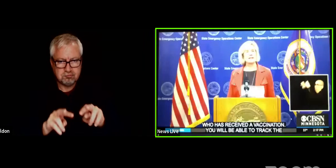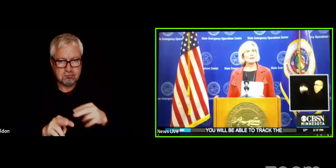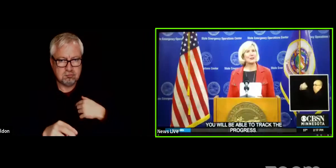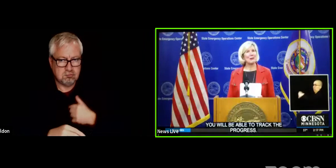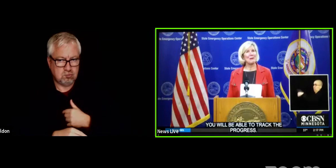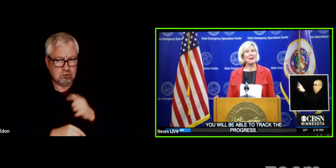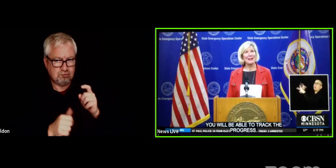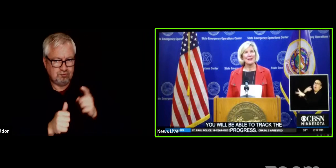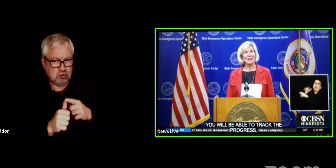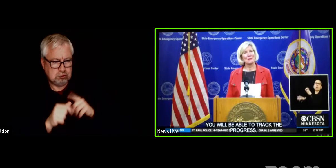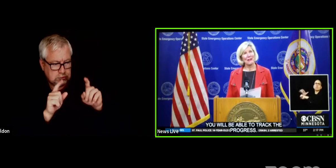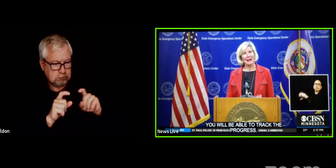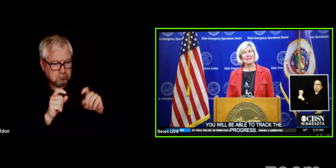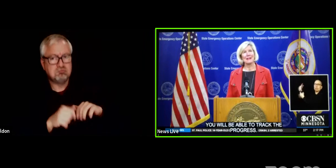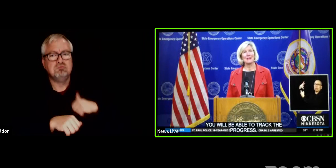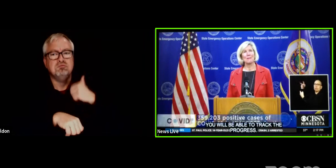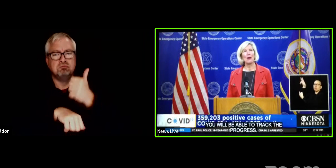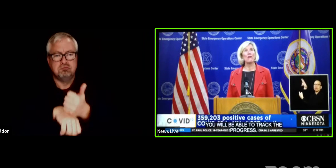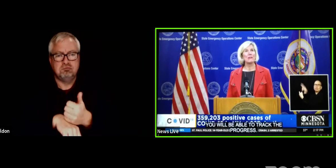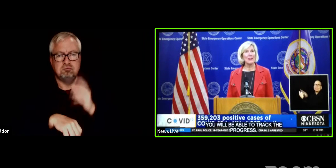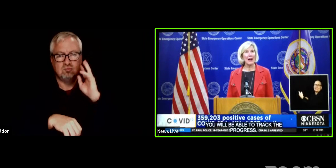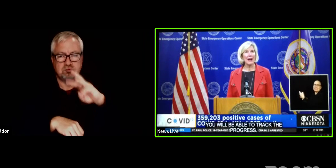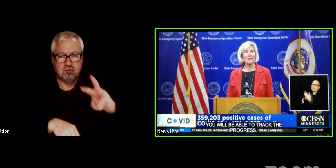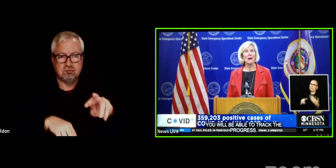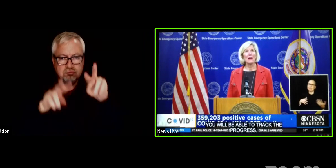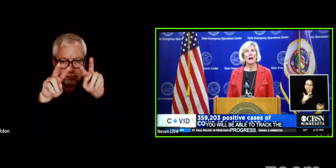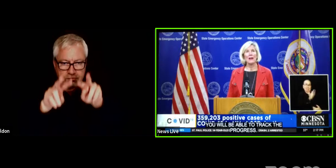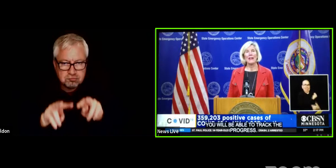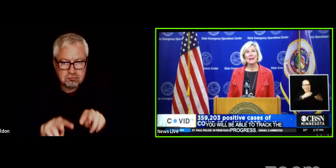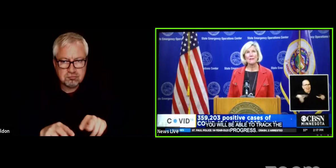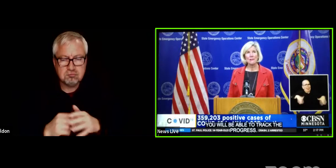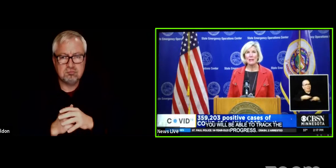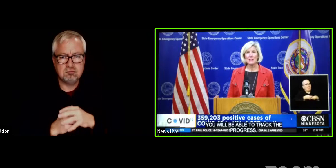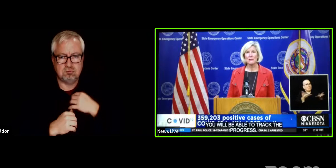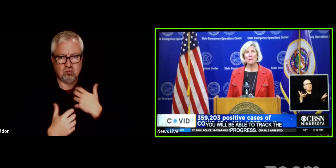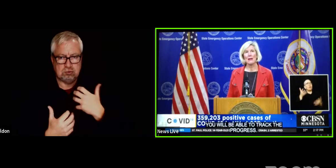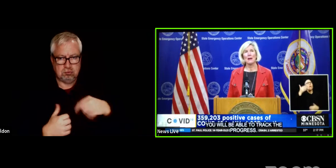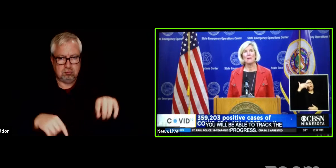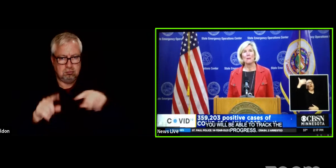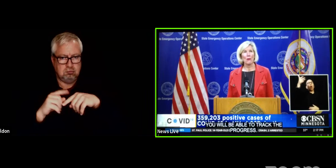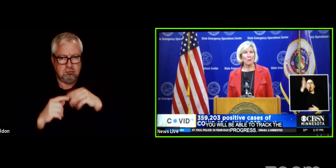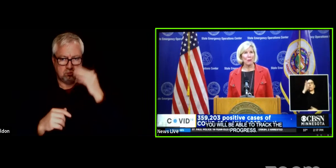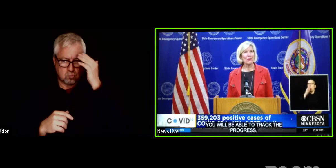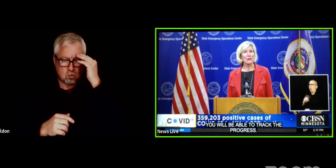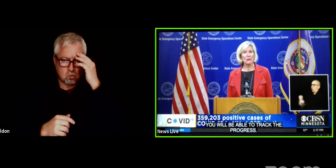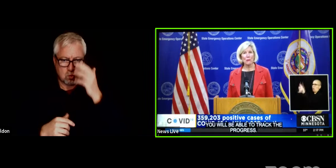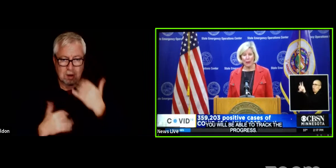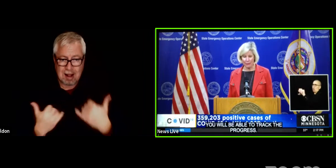DISTRIBUTE AND NO ONE'S BEEN VACCINATED BUT OVER TIME, THAT INFORMATION WILL BECOME MORE IMPORTANT TO YOU AND WE'LL HAVE